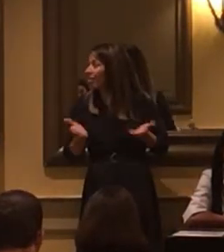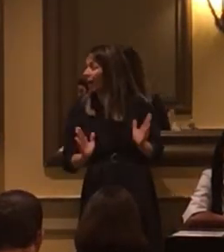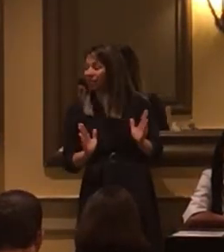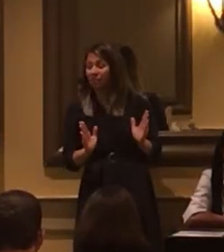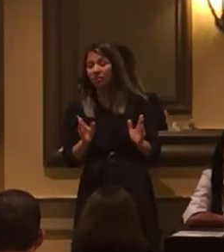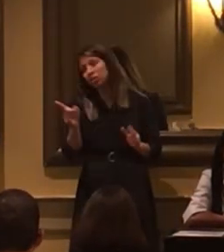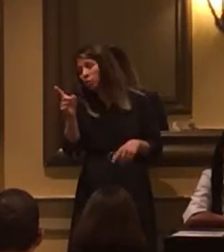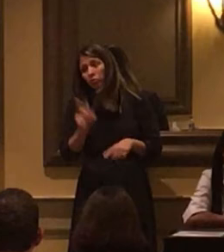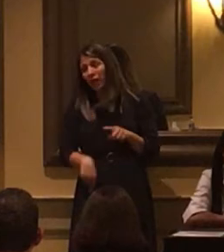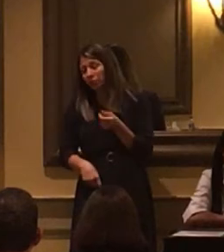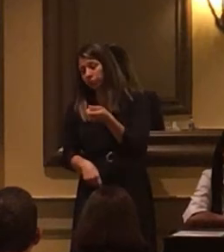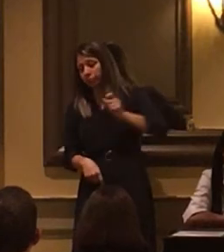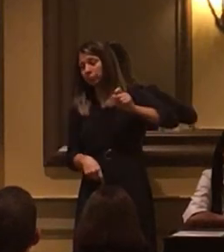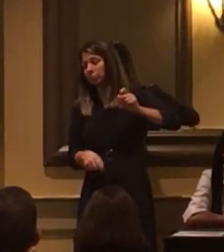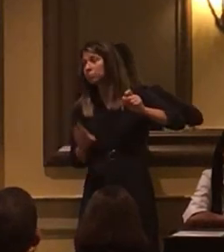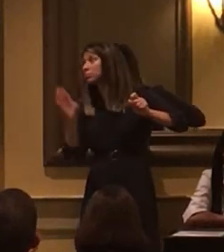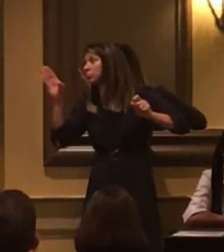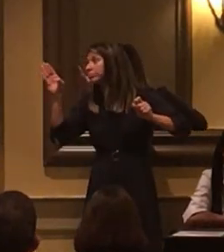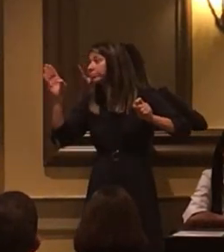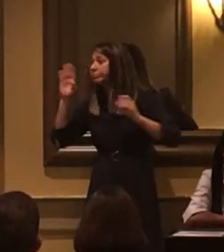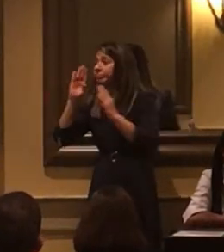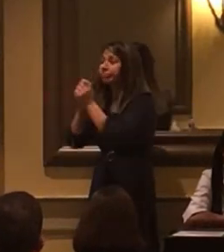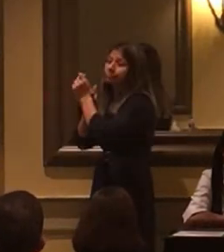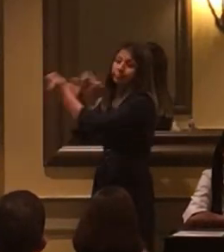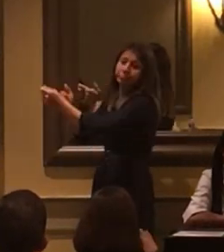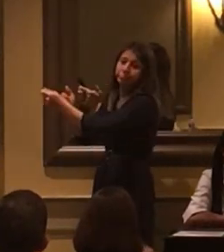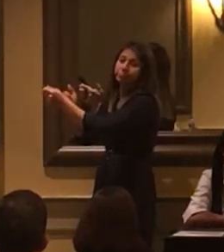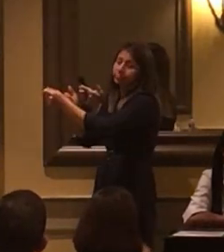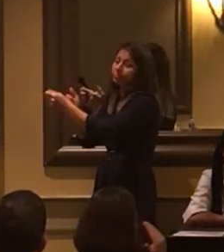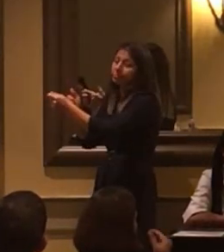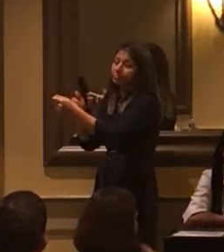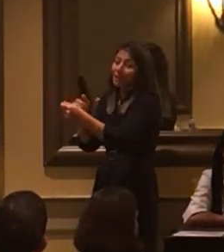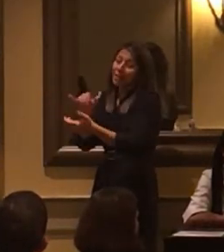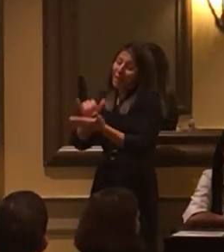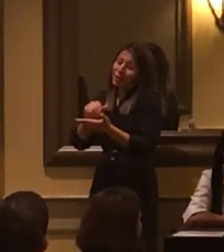Put you less down, you can't let them do that. I will definitely tell myself that.